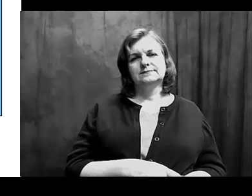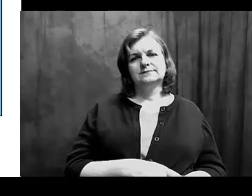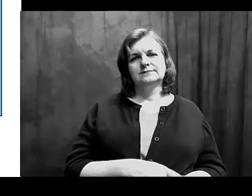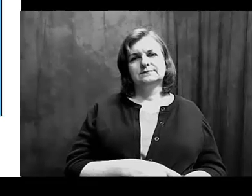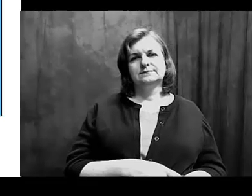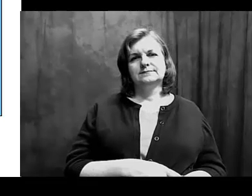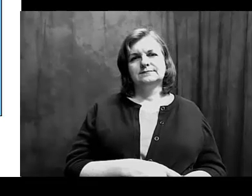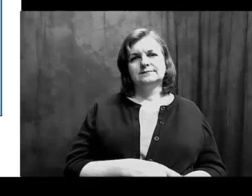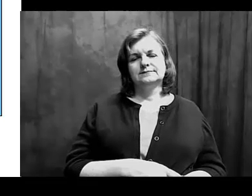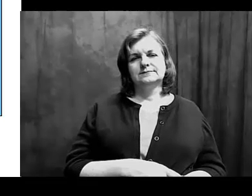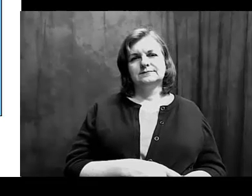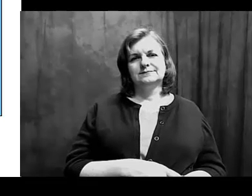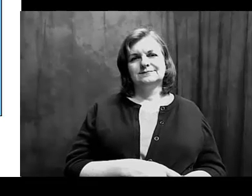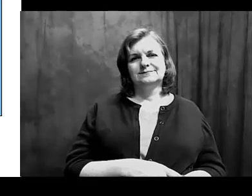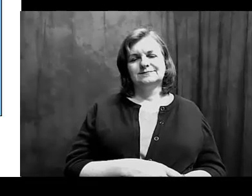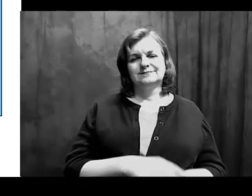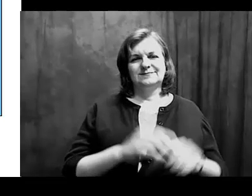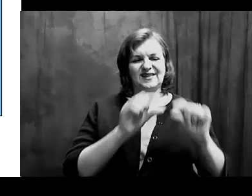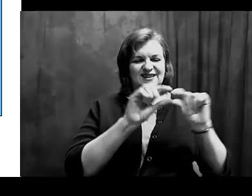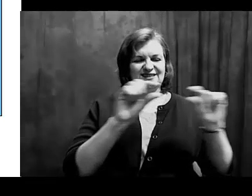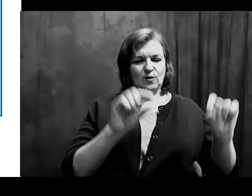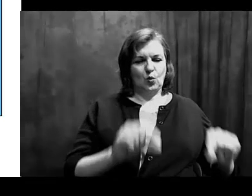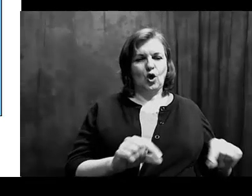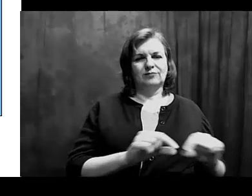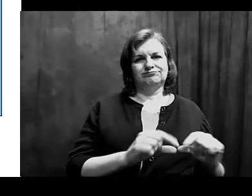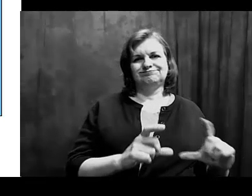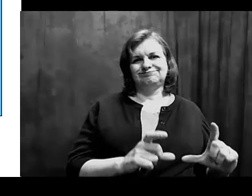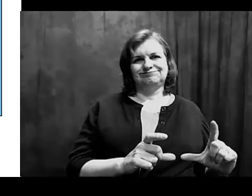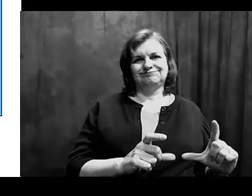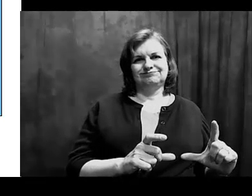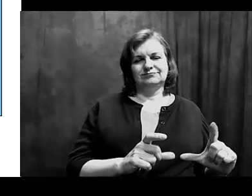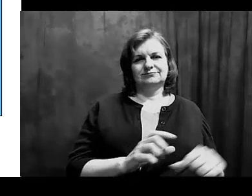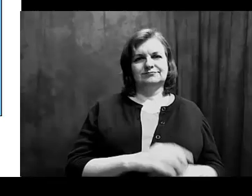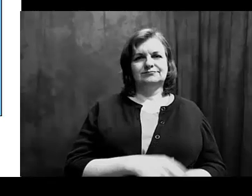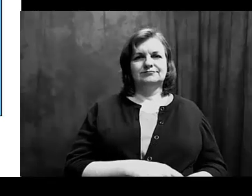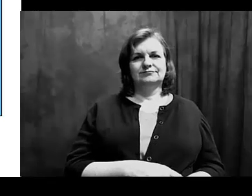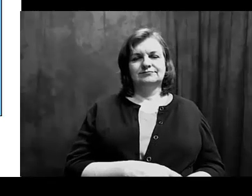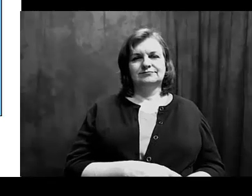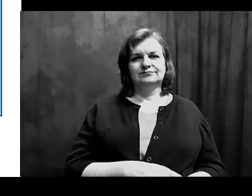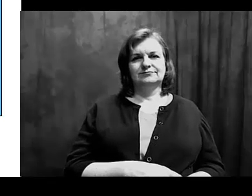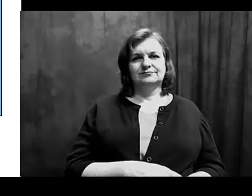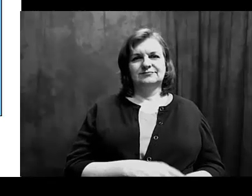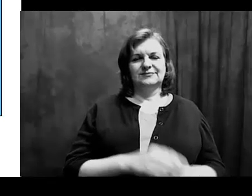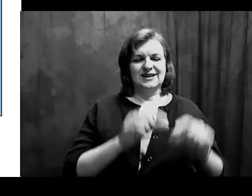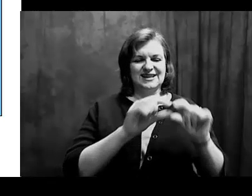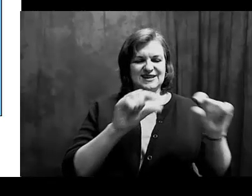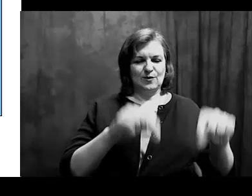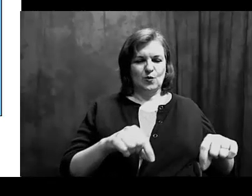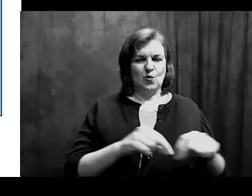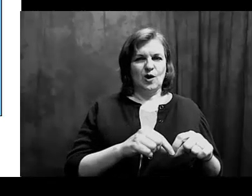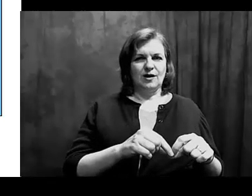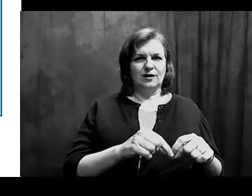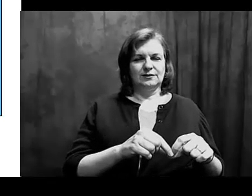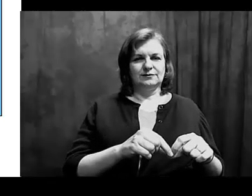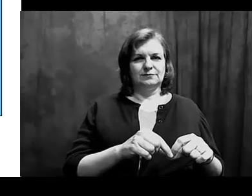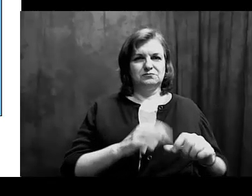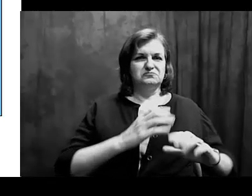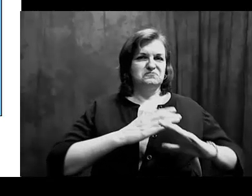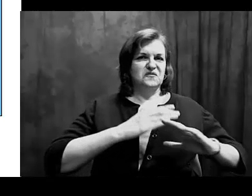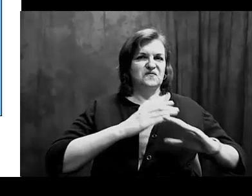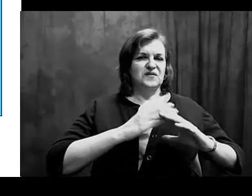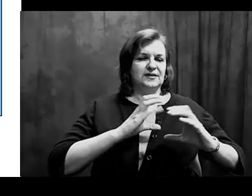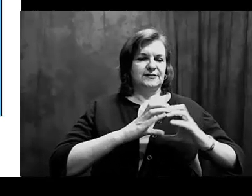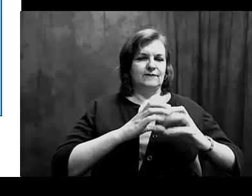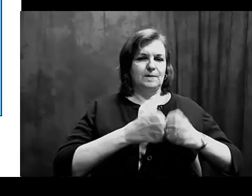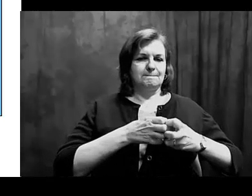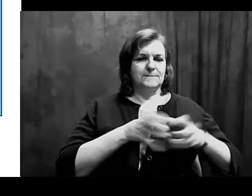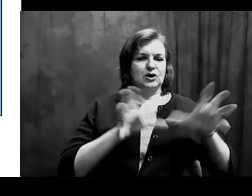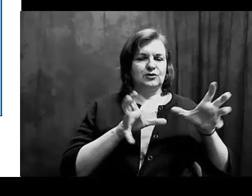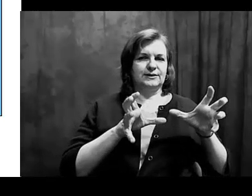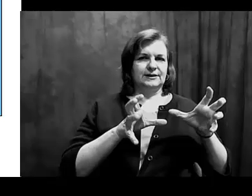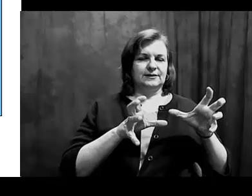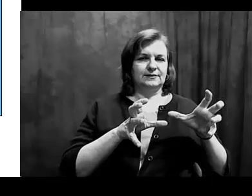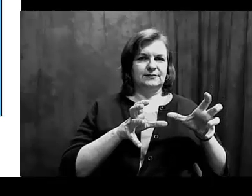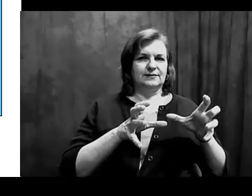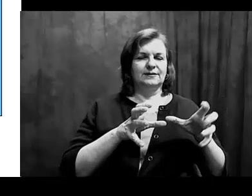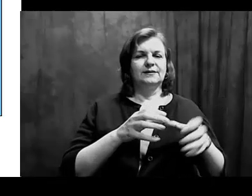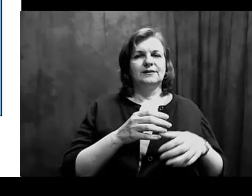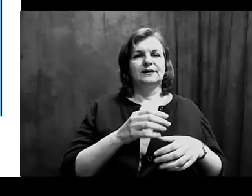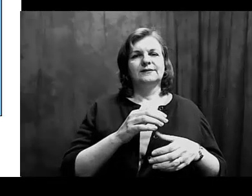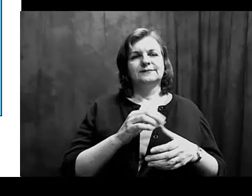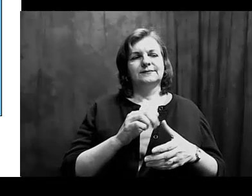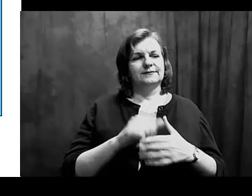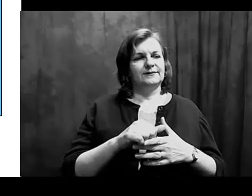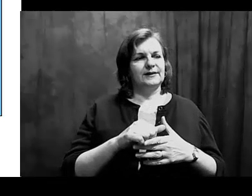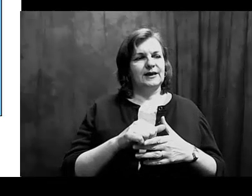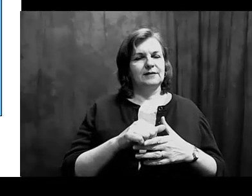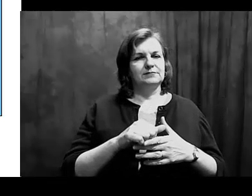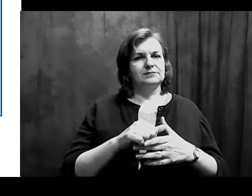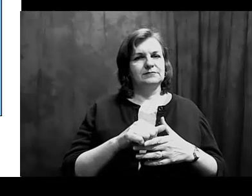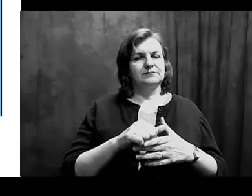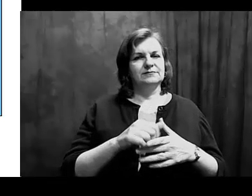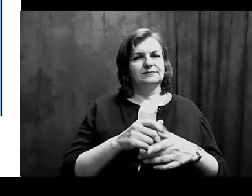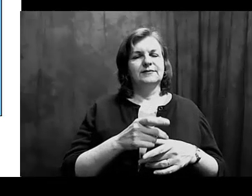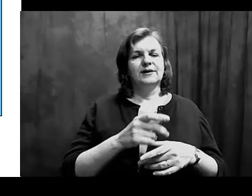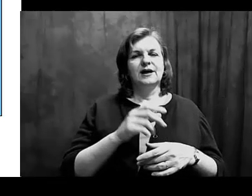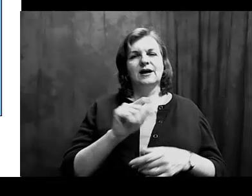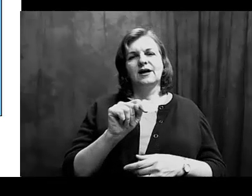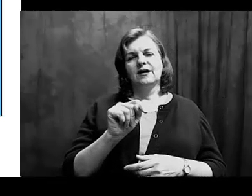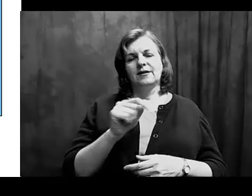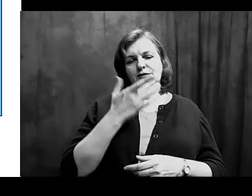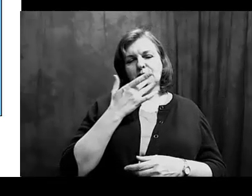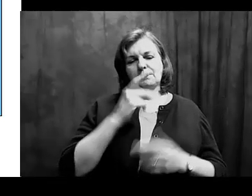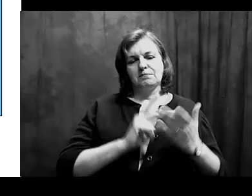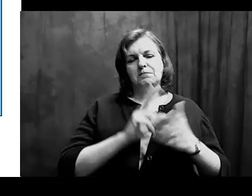plant cells will do the same thing they will take in water but they don't explode why not?